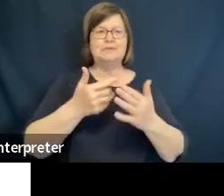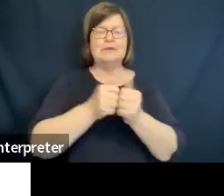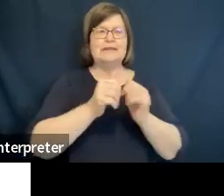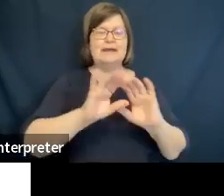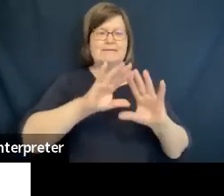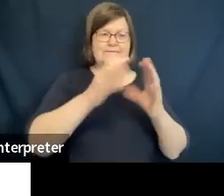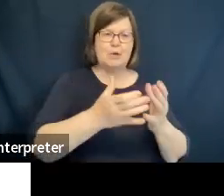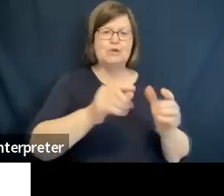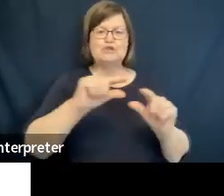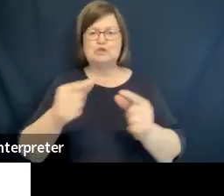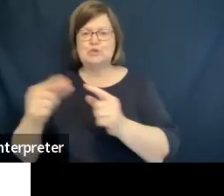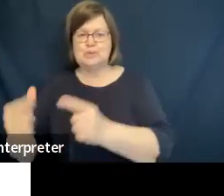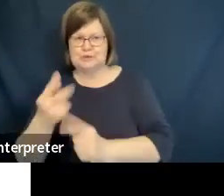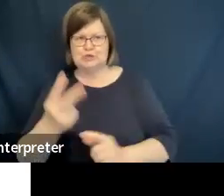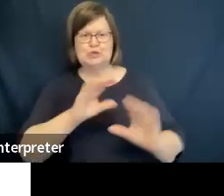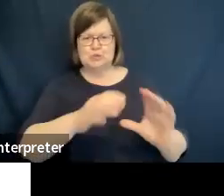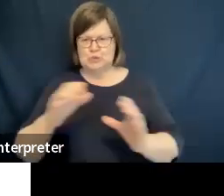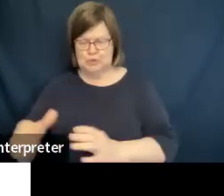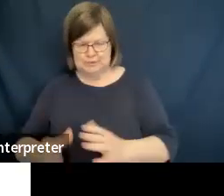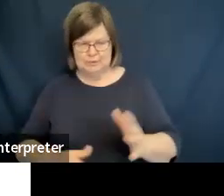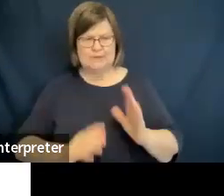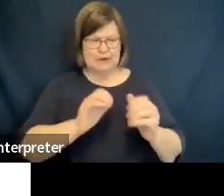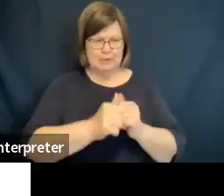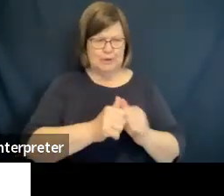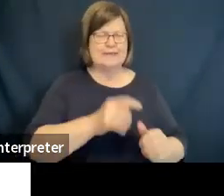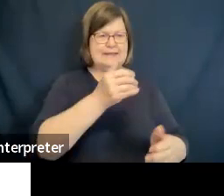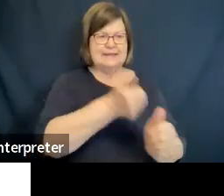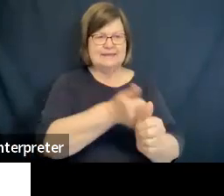focus groups were conducted with individuals who are blind or have low vision specifically